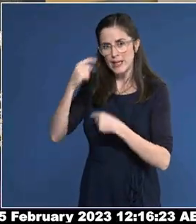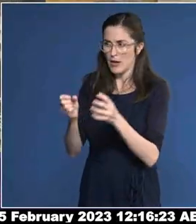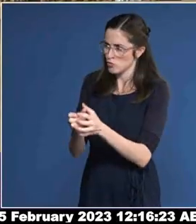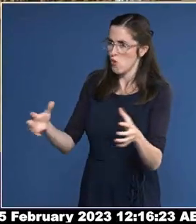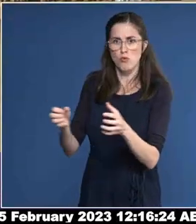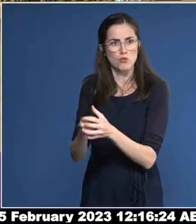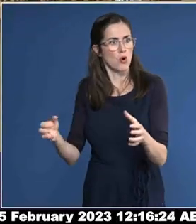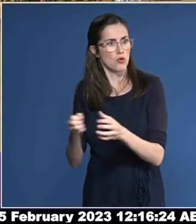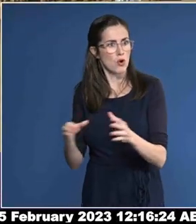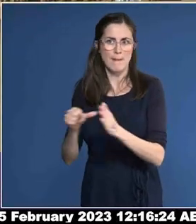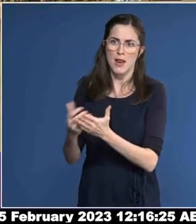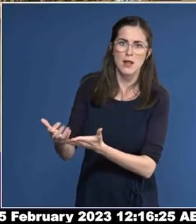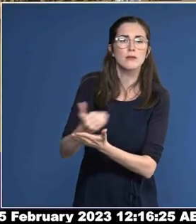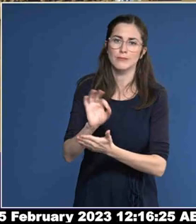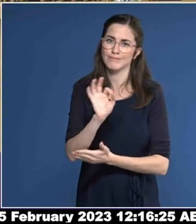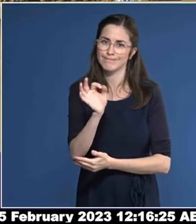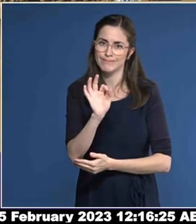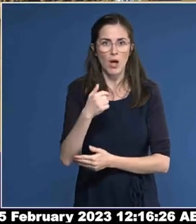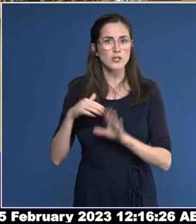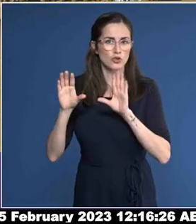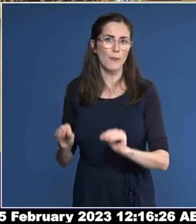When you say - MS TOOHEY: We have still got considerable rebuilding to do.